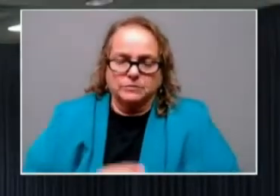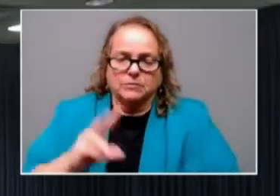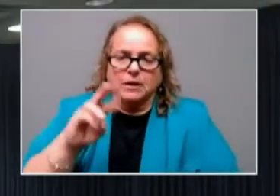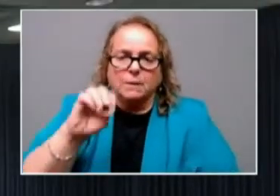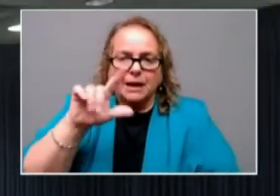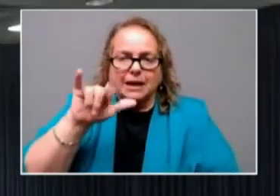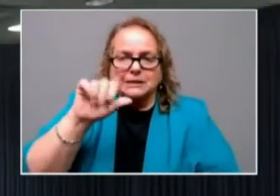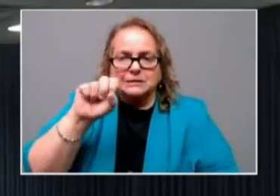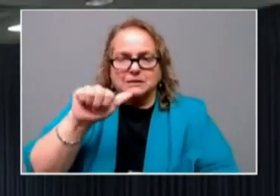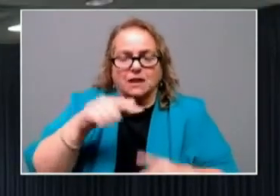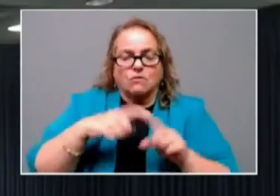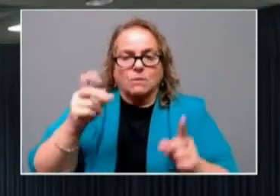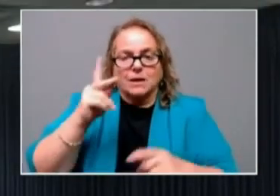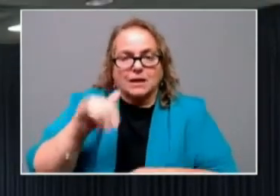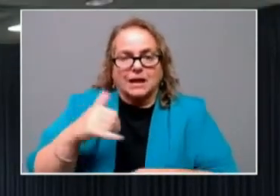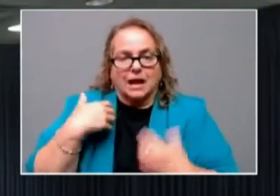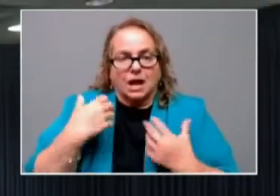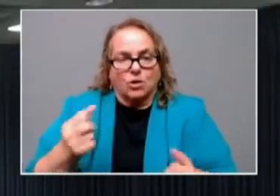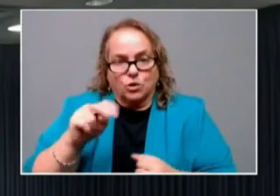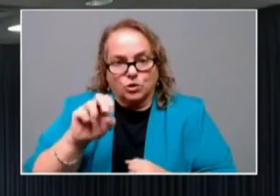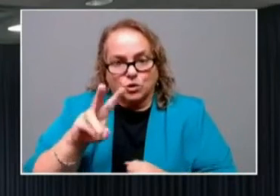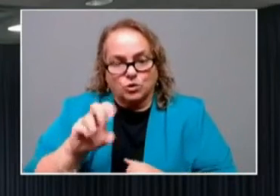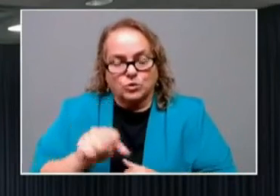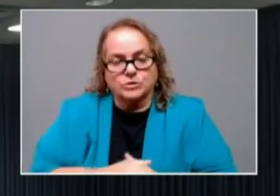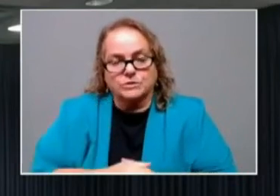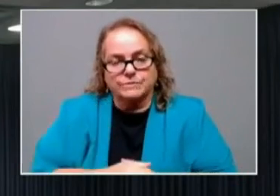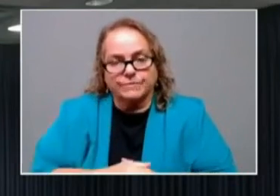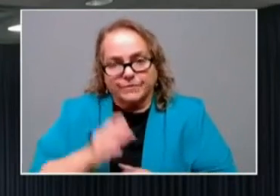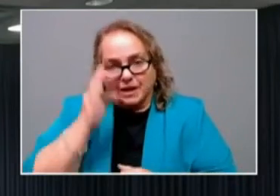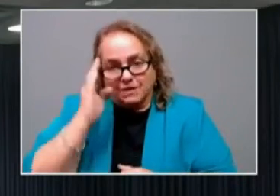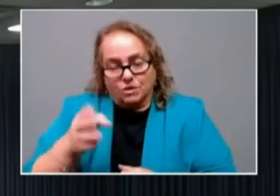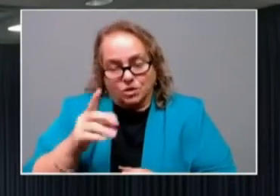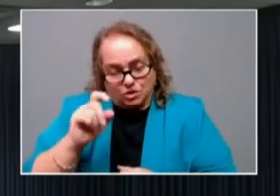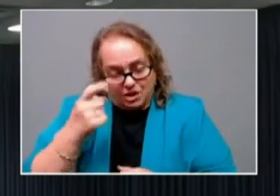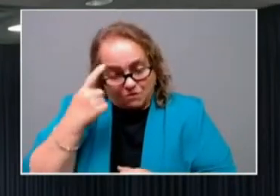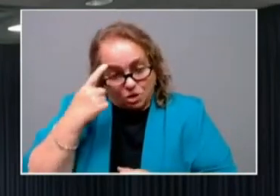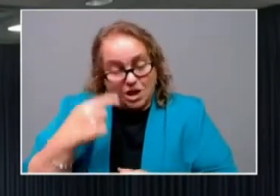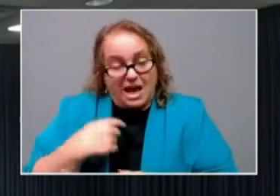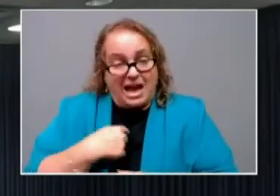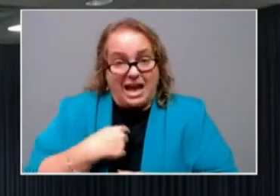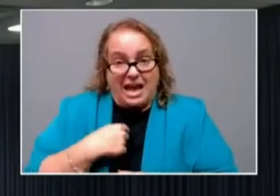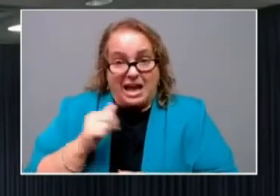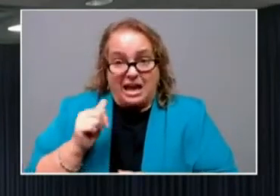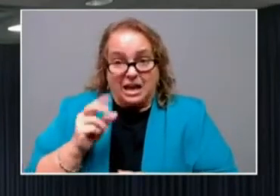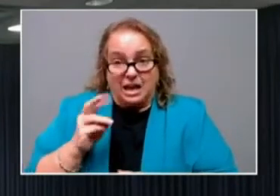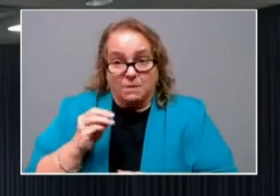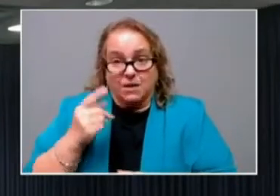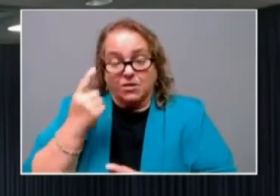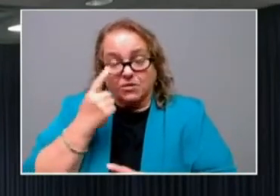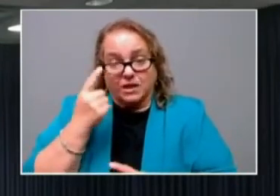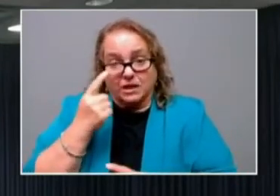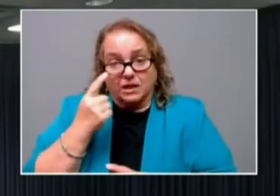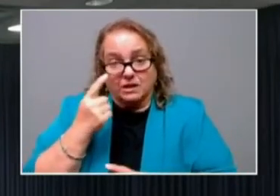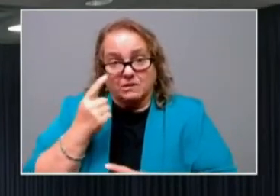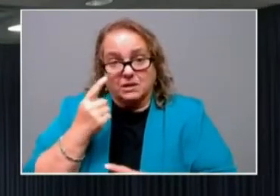Hi governor. I am thinking last week, someone asked if you supported